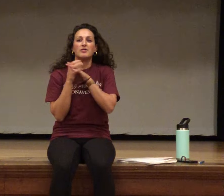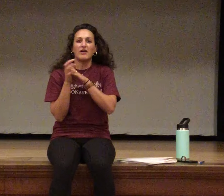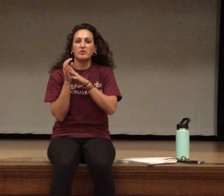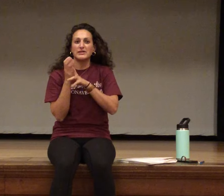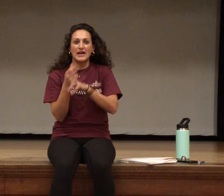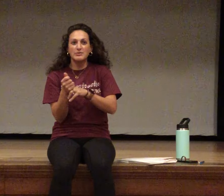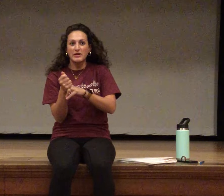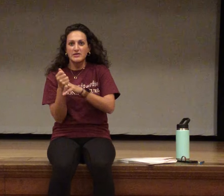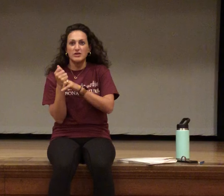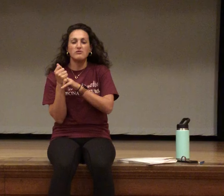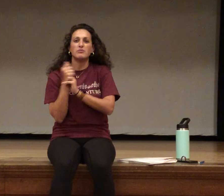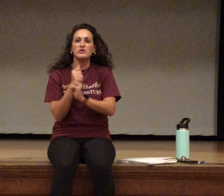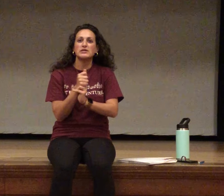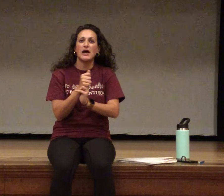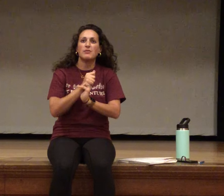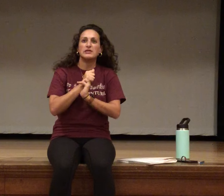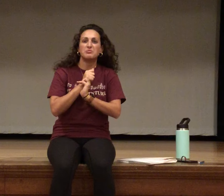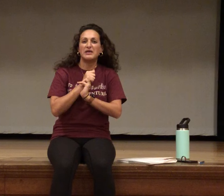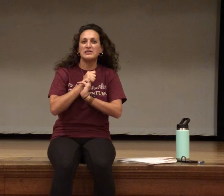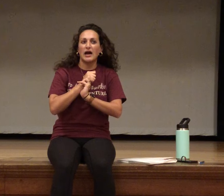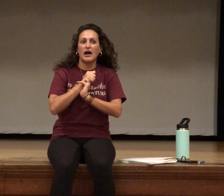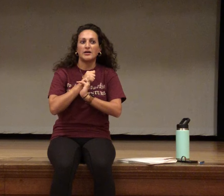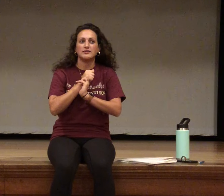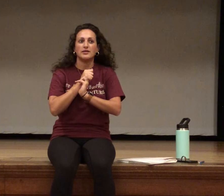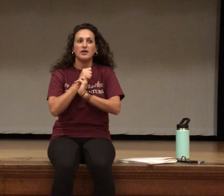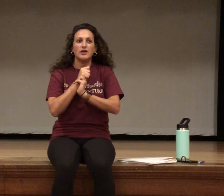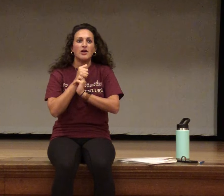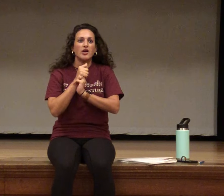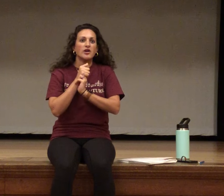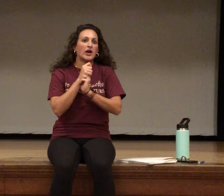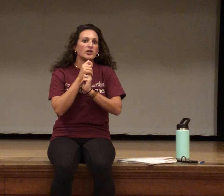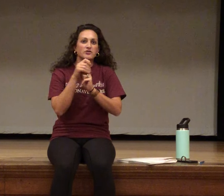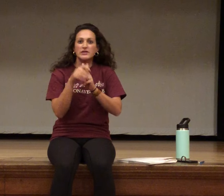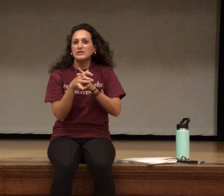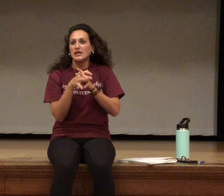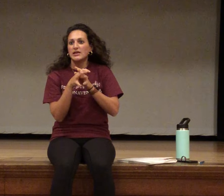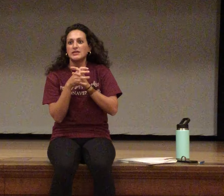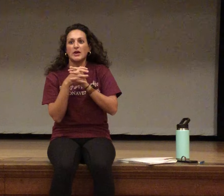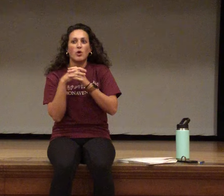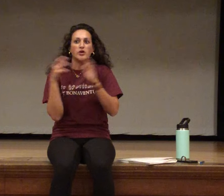um a deaf person has to be given to you and most of the time it's based on characteristics like